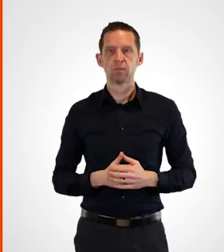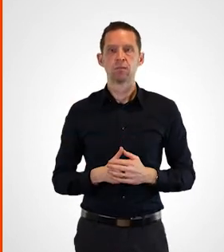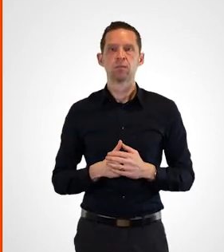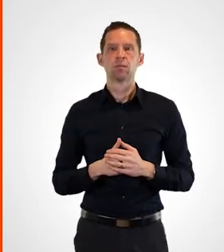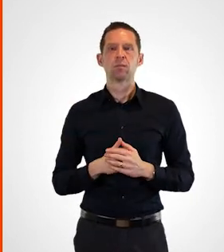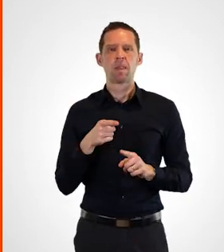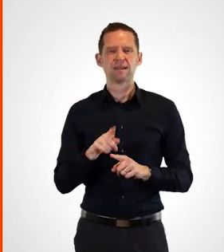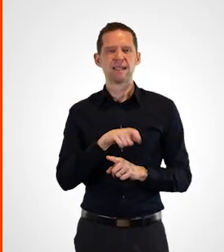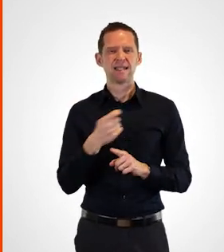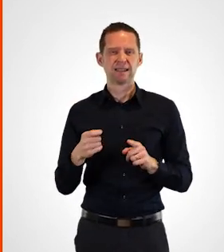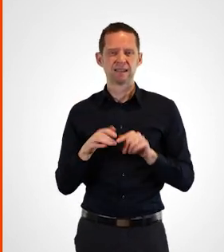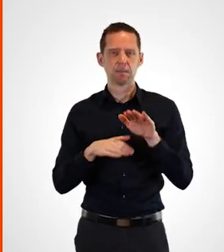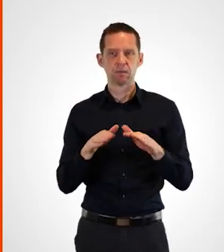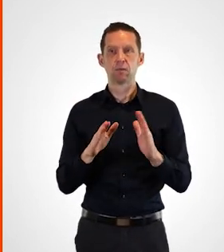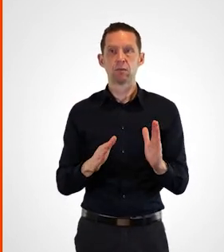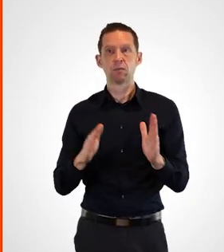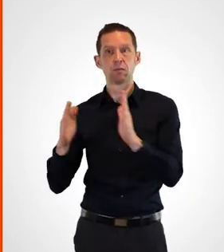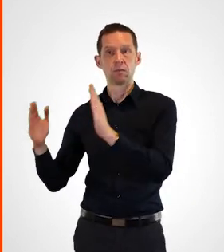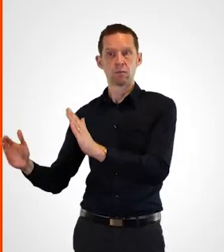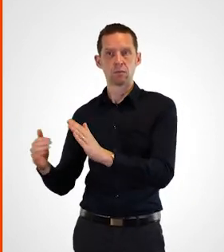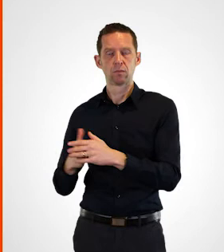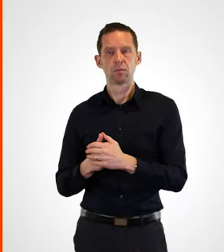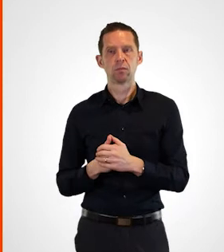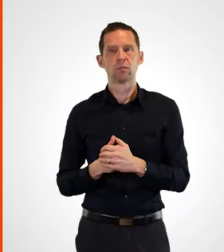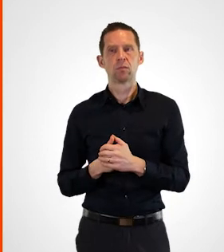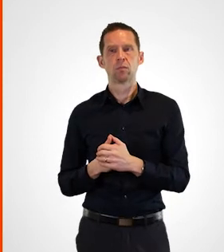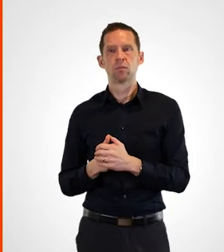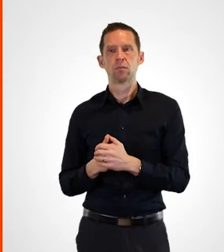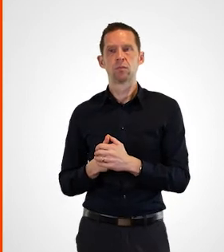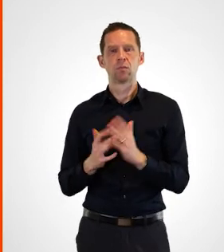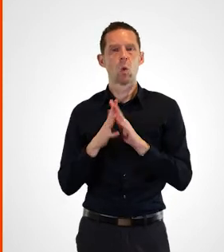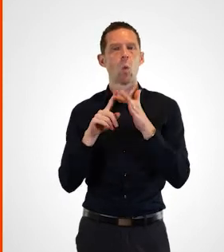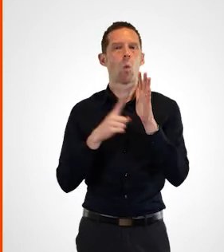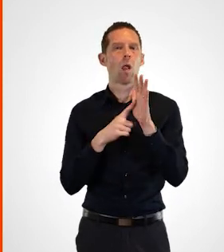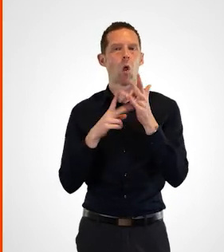and then our final step along the path to becoming literate is four-